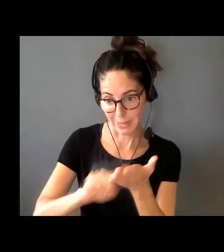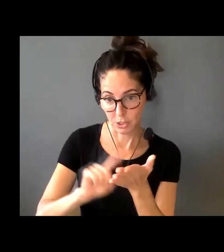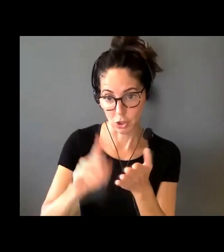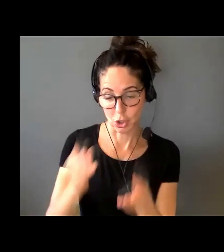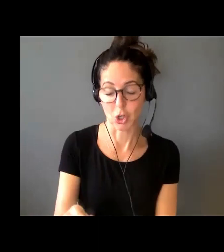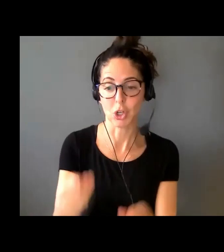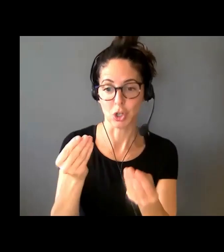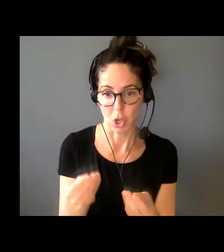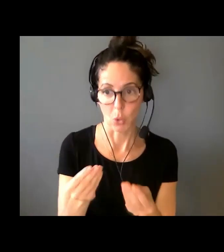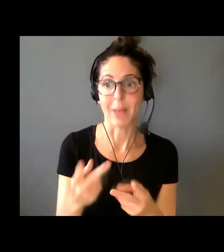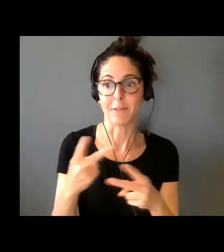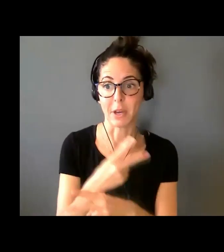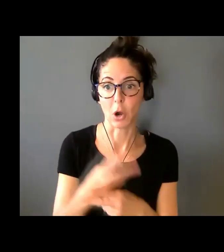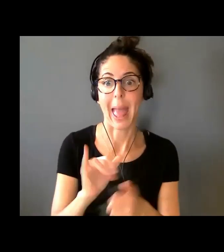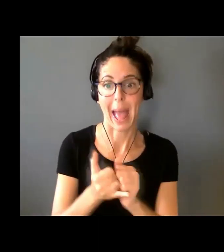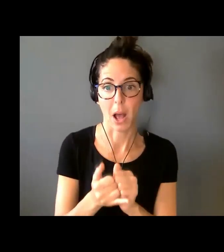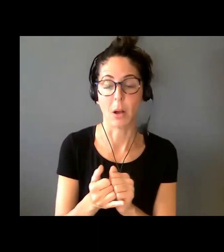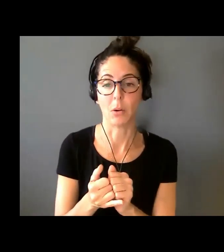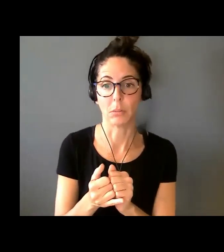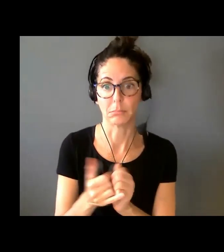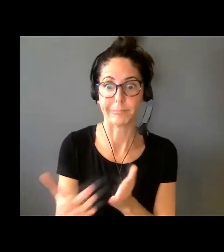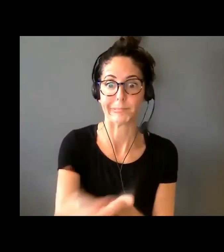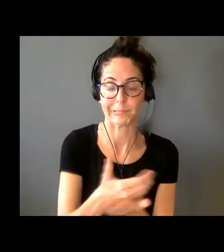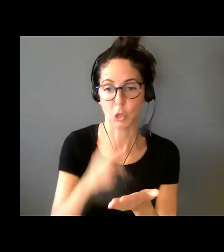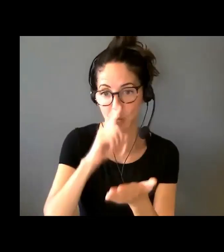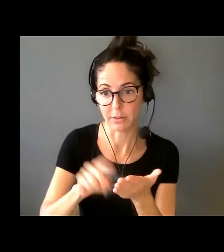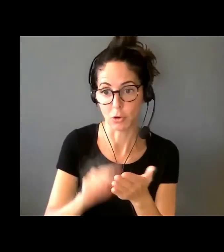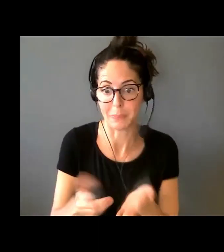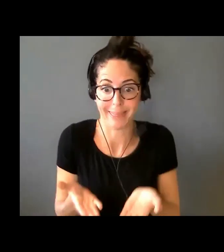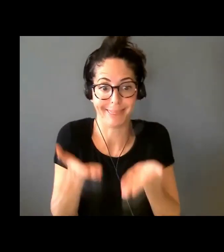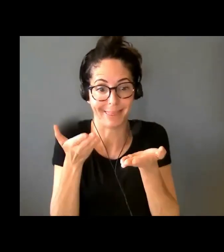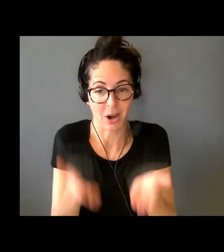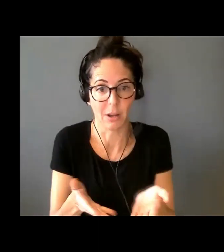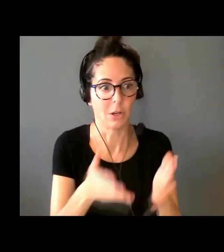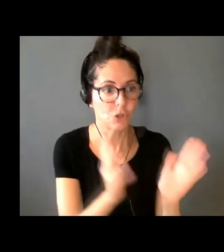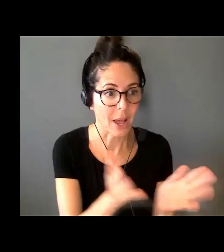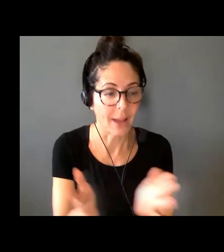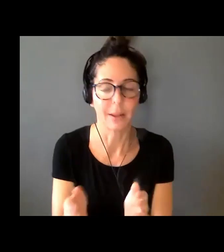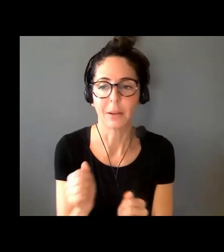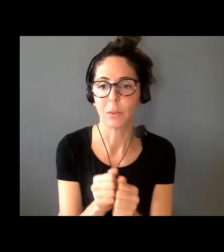literal ground to talk to people in community, to talk to users of the technologies and models